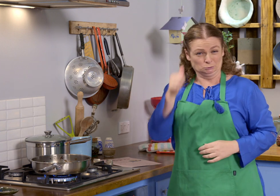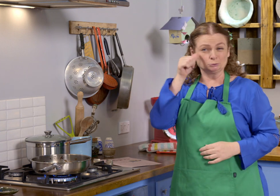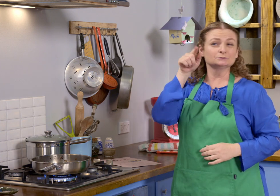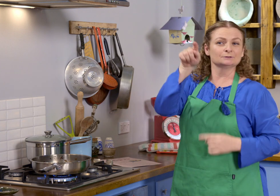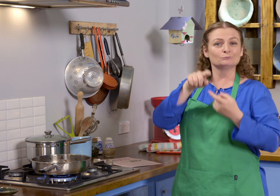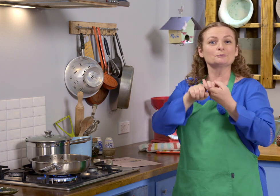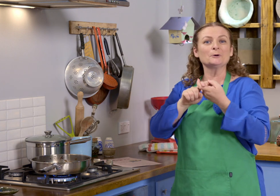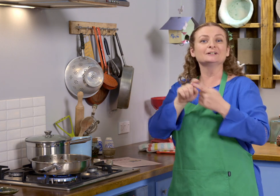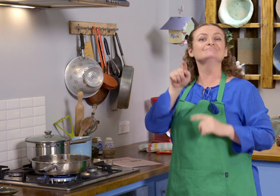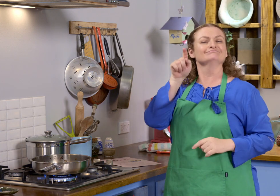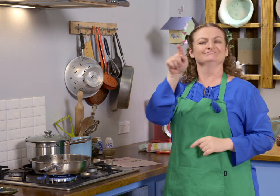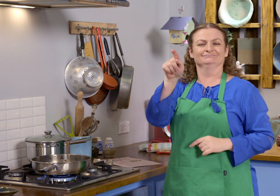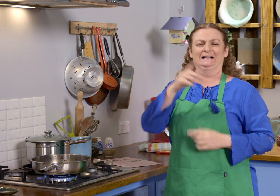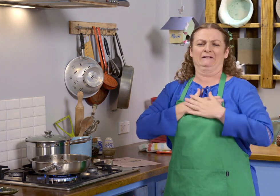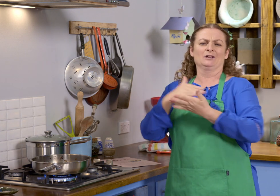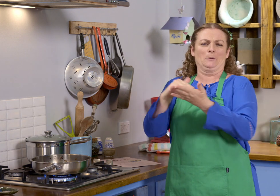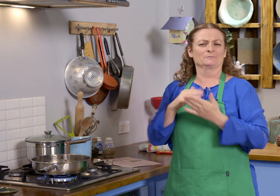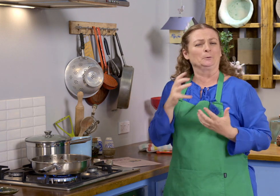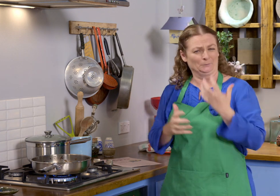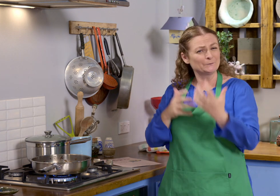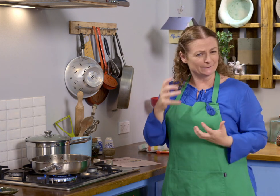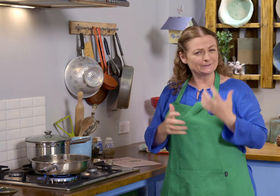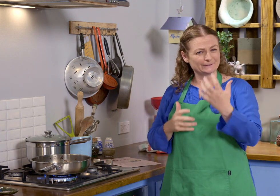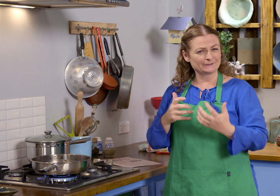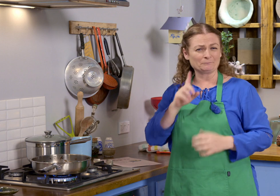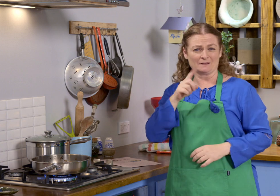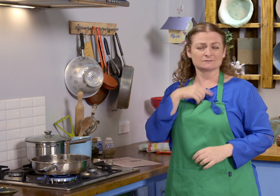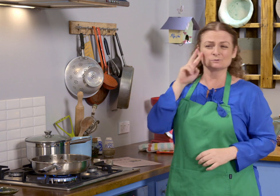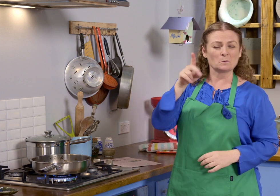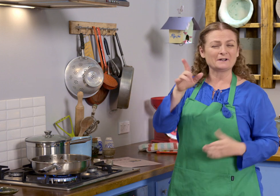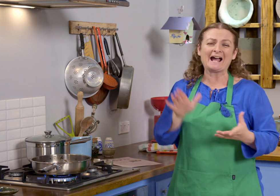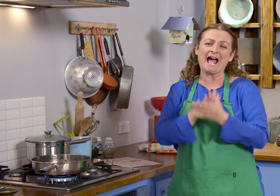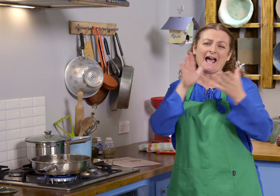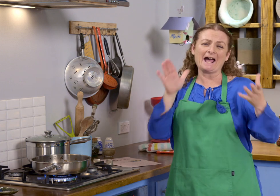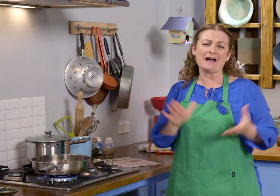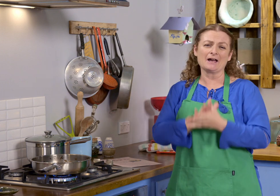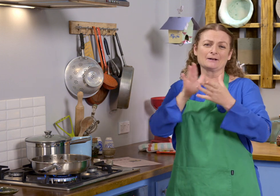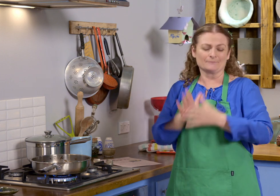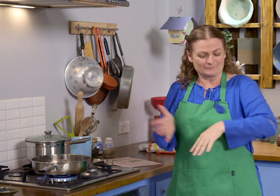I know Possum would love to help... ..but he looked so happy outside playing cricket.